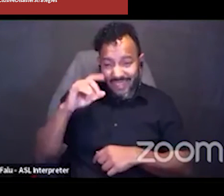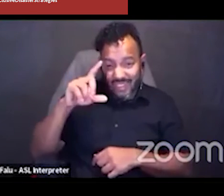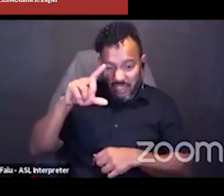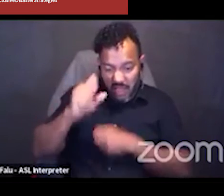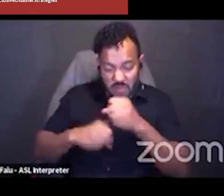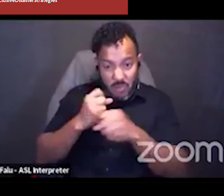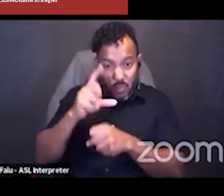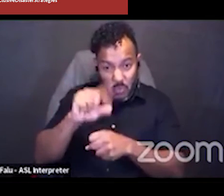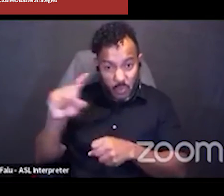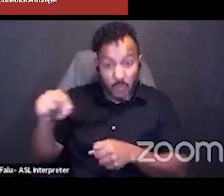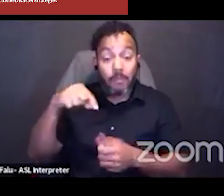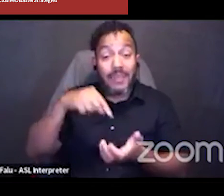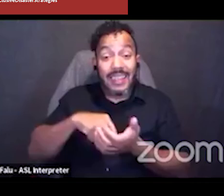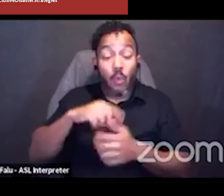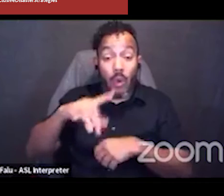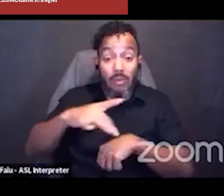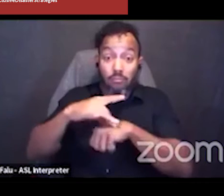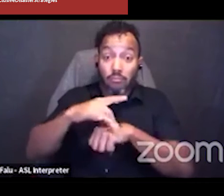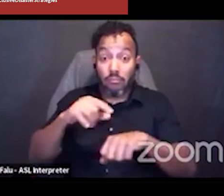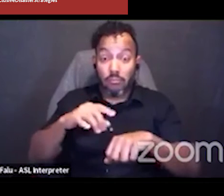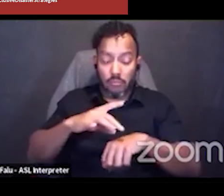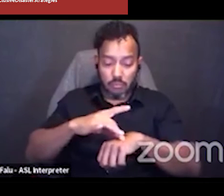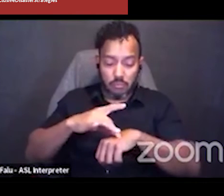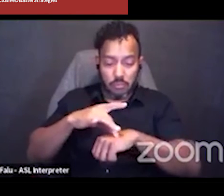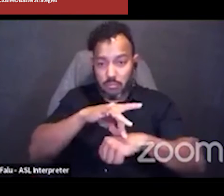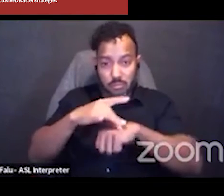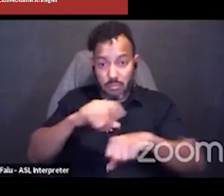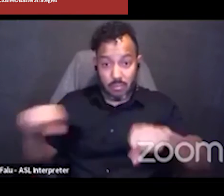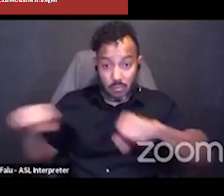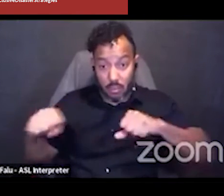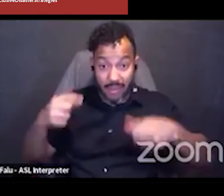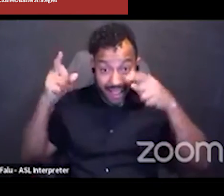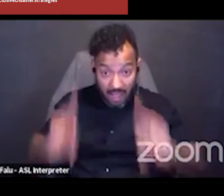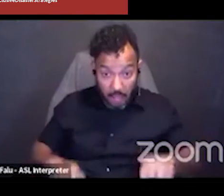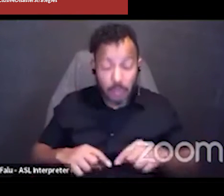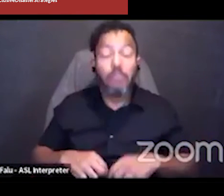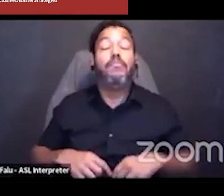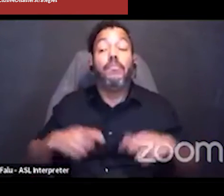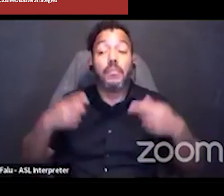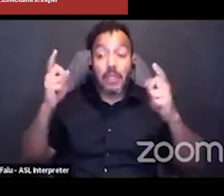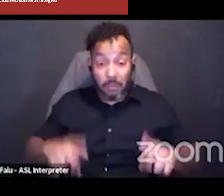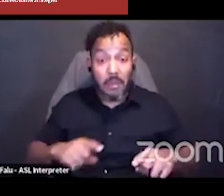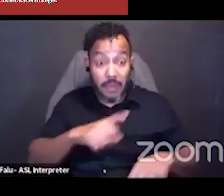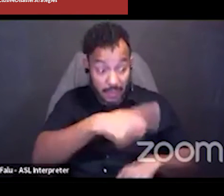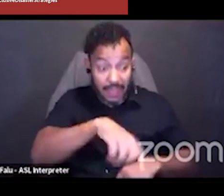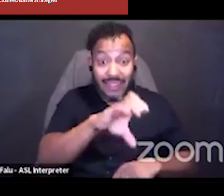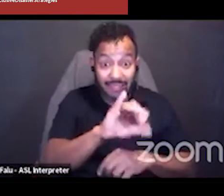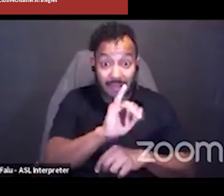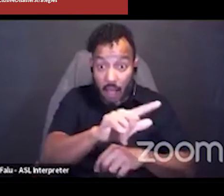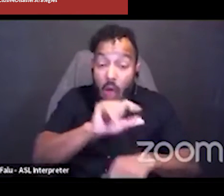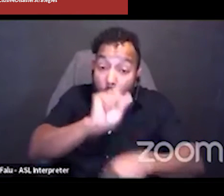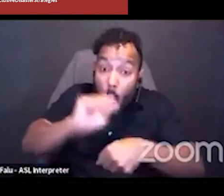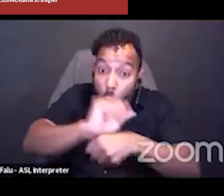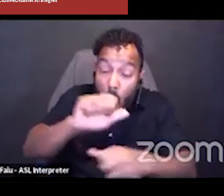independent living was able to do a lot of work with the cities to help evacuate the